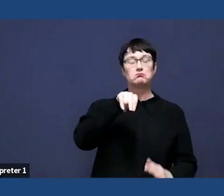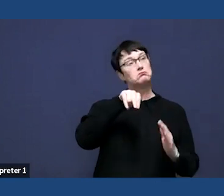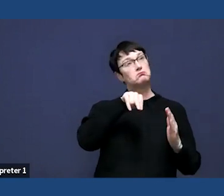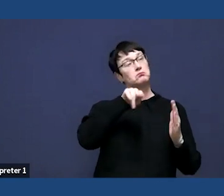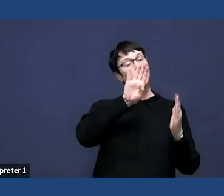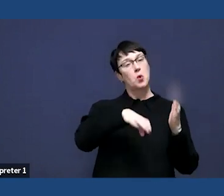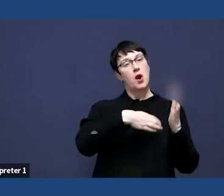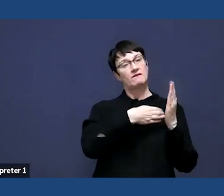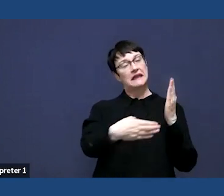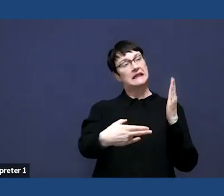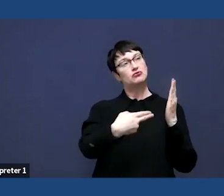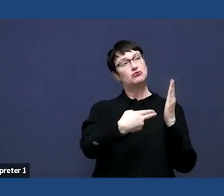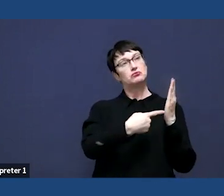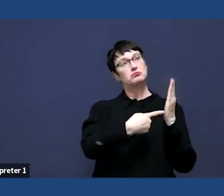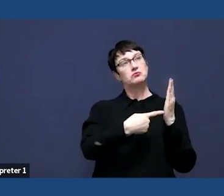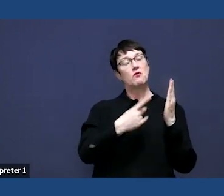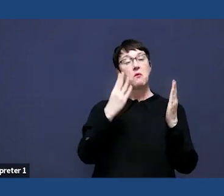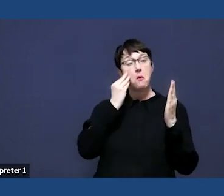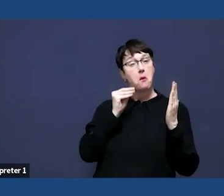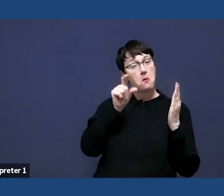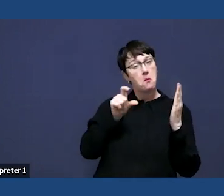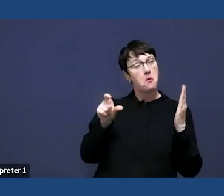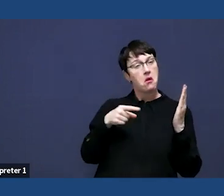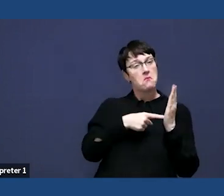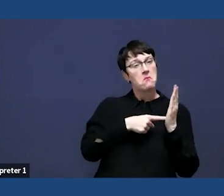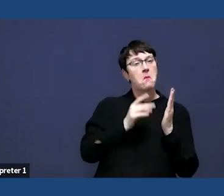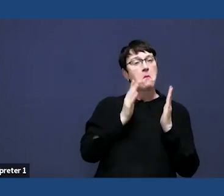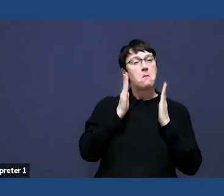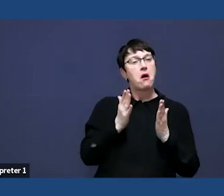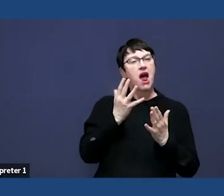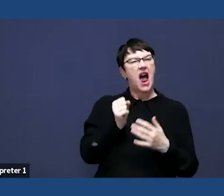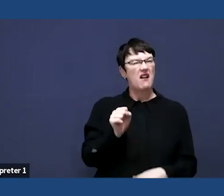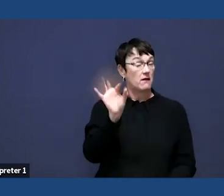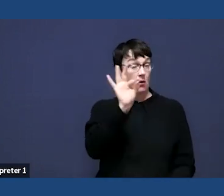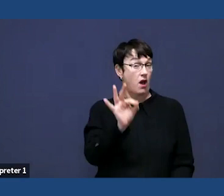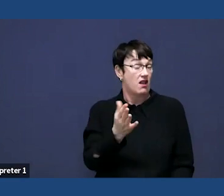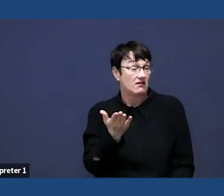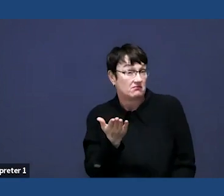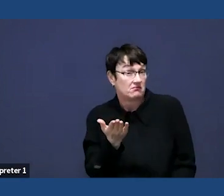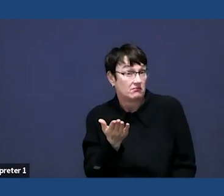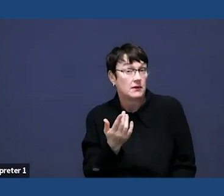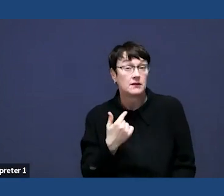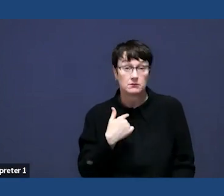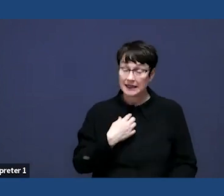Let me tell you something that is happening that hasn't been mentioned.